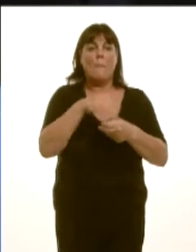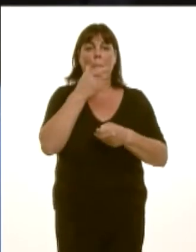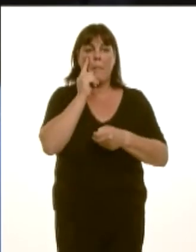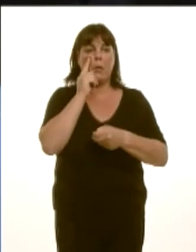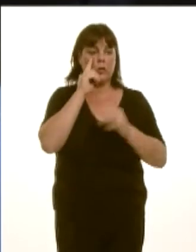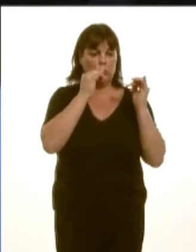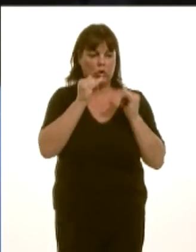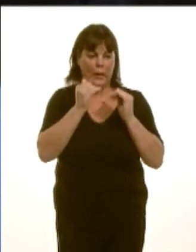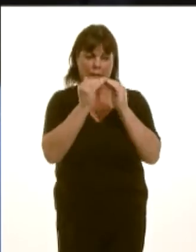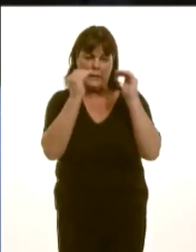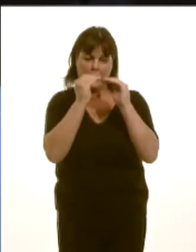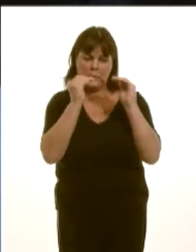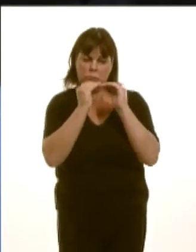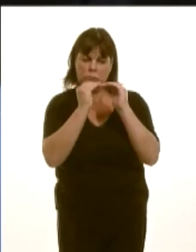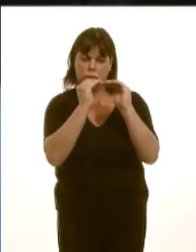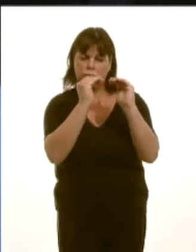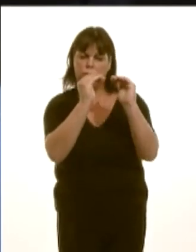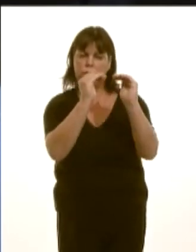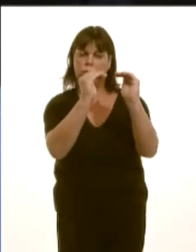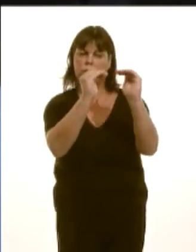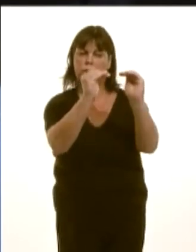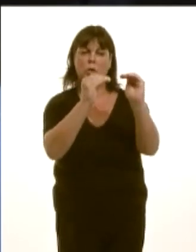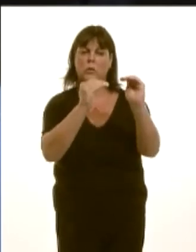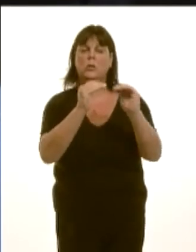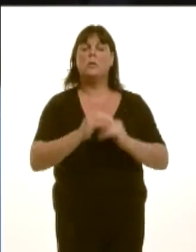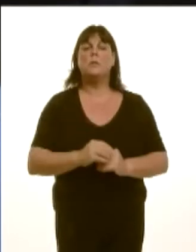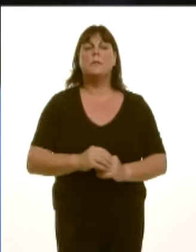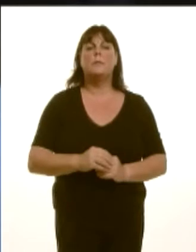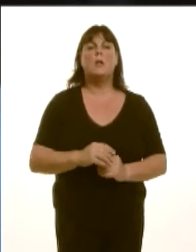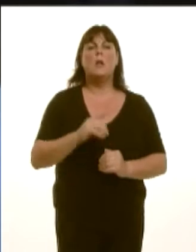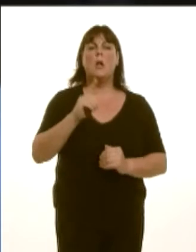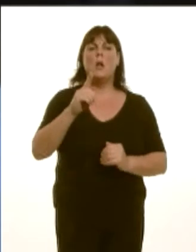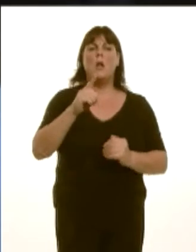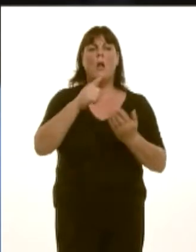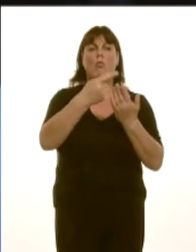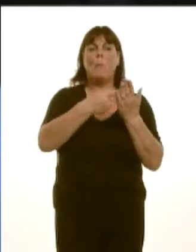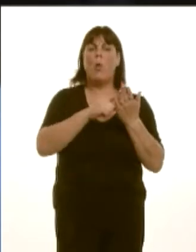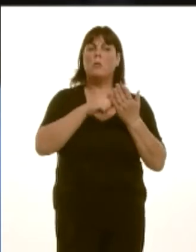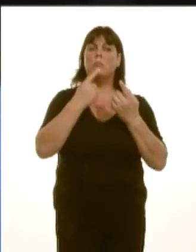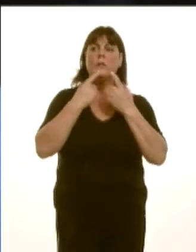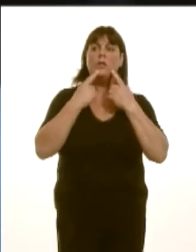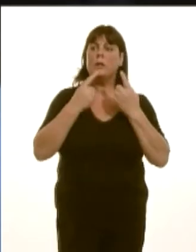Byron Davies: Instead of introducing the concerns clinics as suggested, the board went with